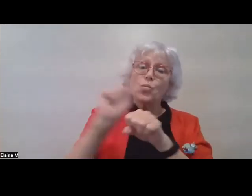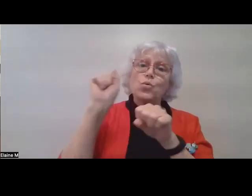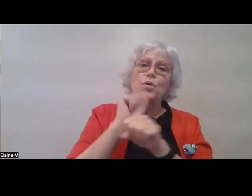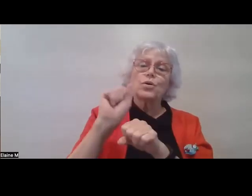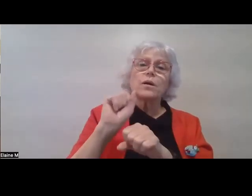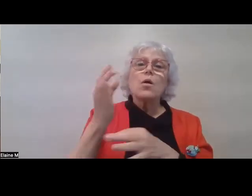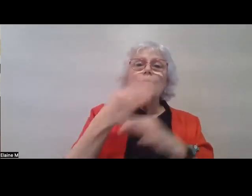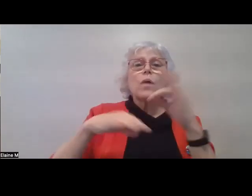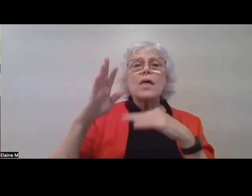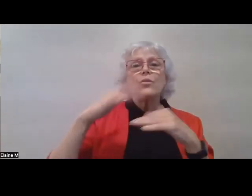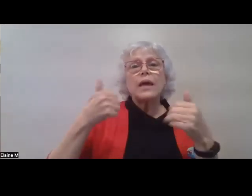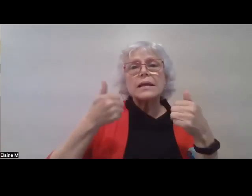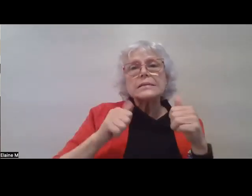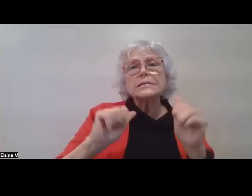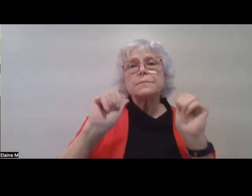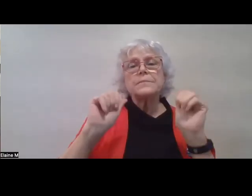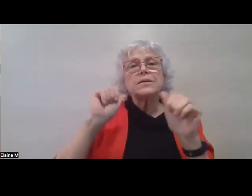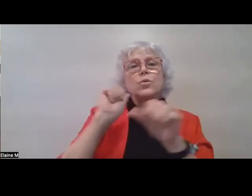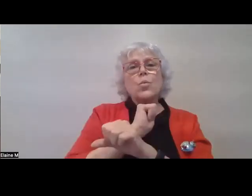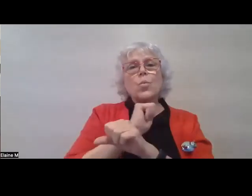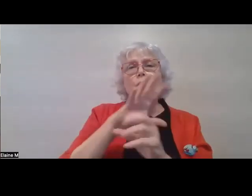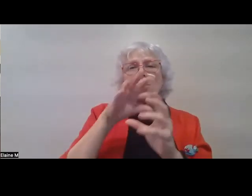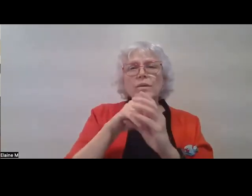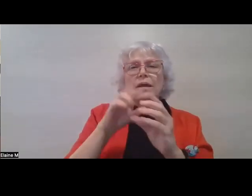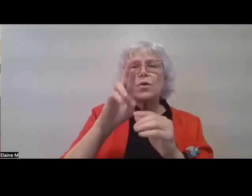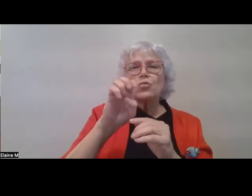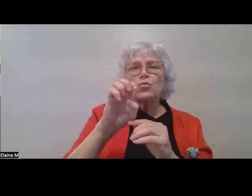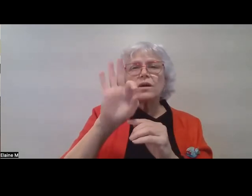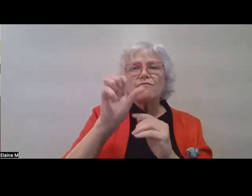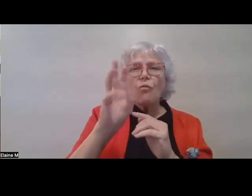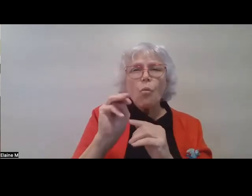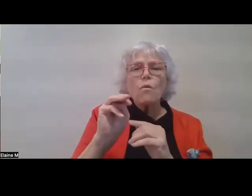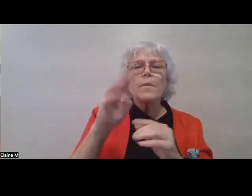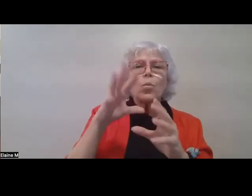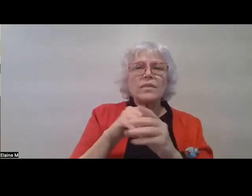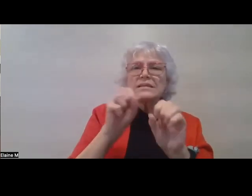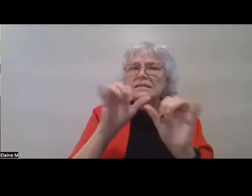attempting to work within, reform, or save the system, we need to just avoid all of that.